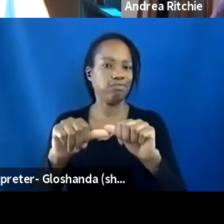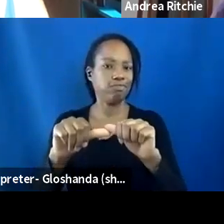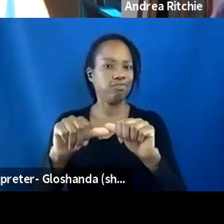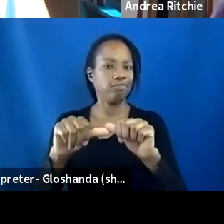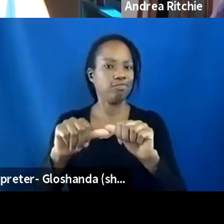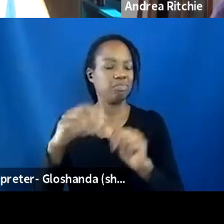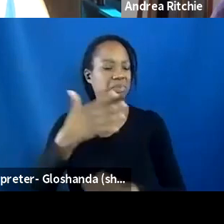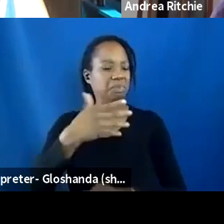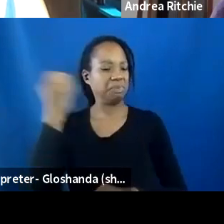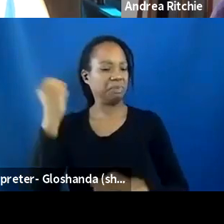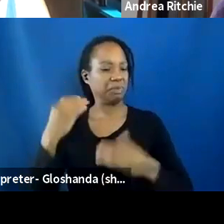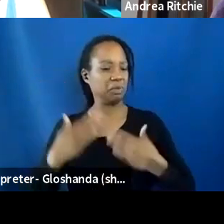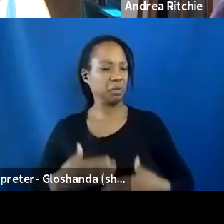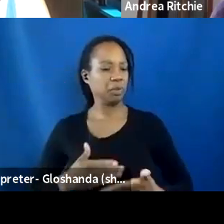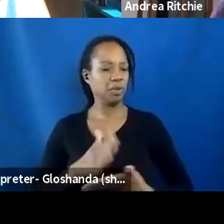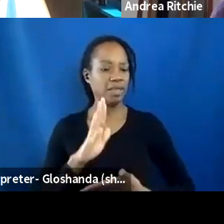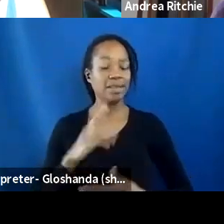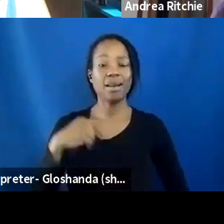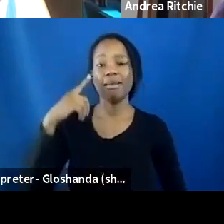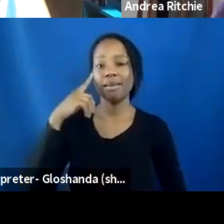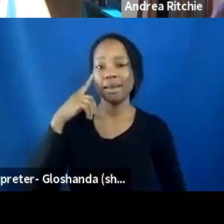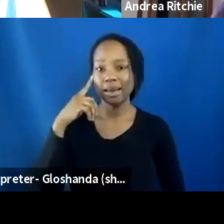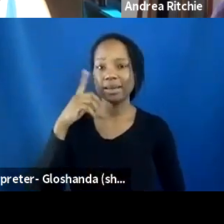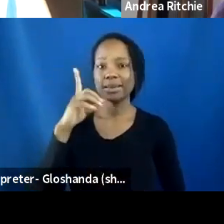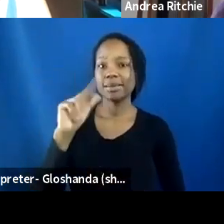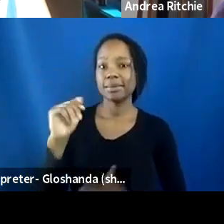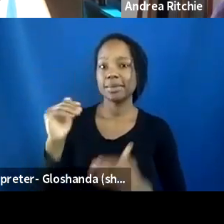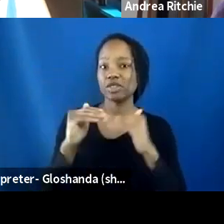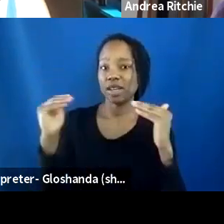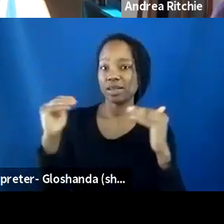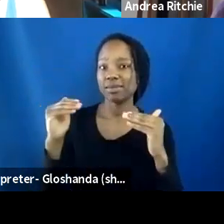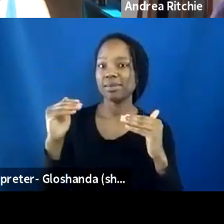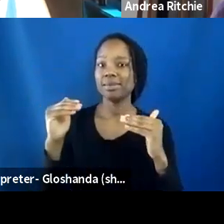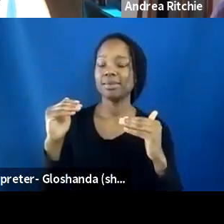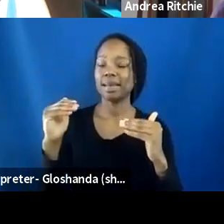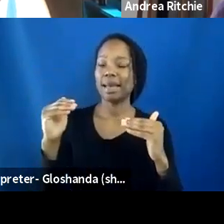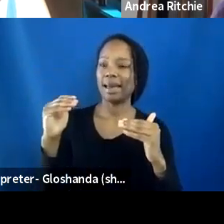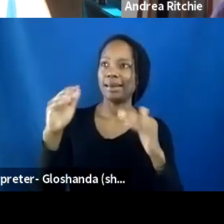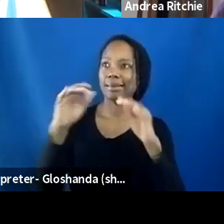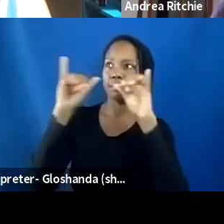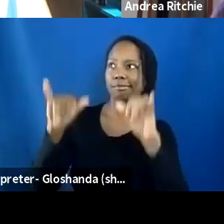disability justice and abolition, in my experience of them,